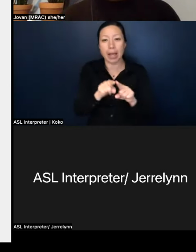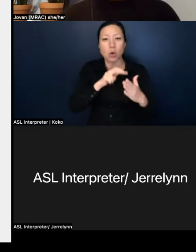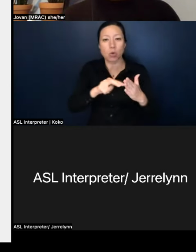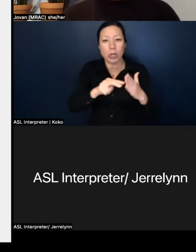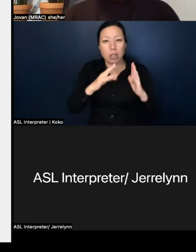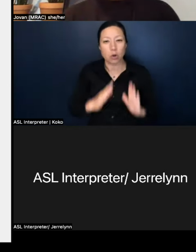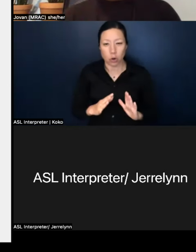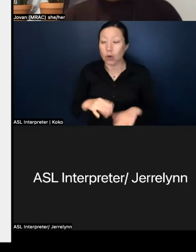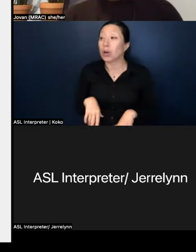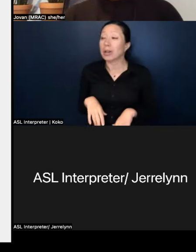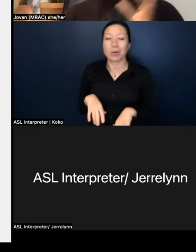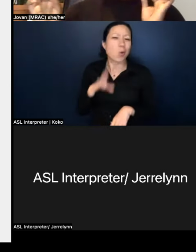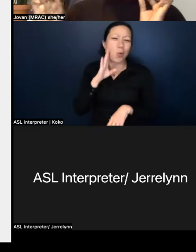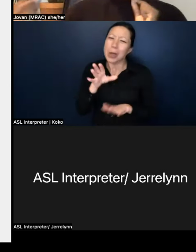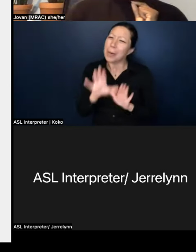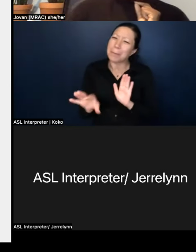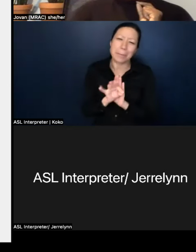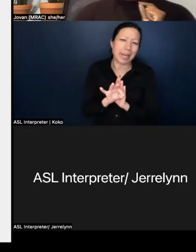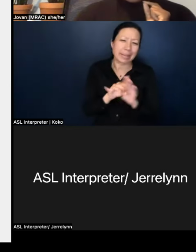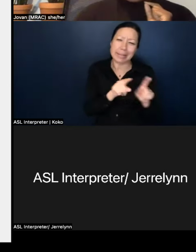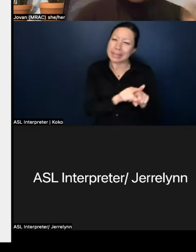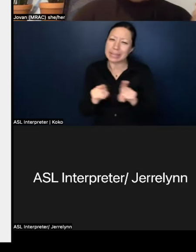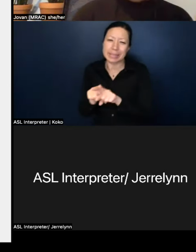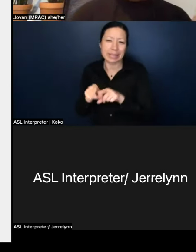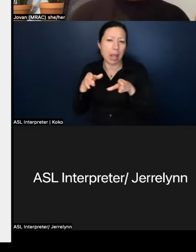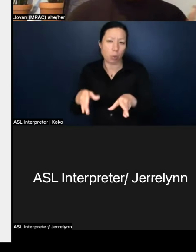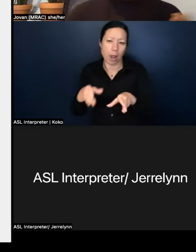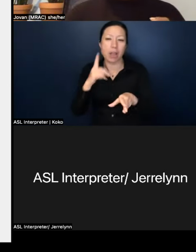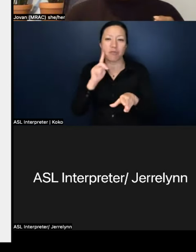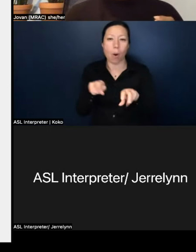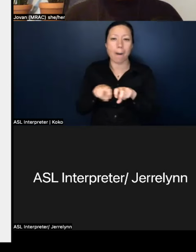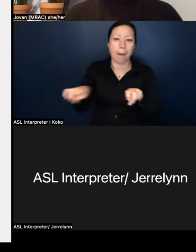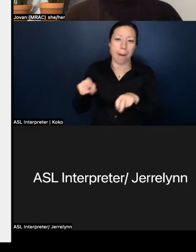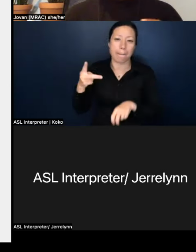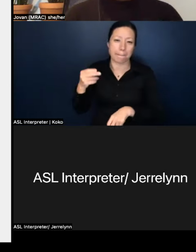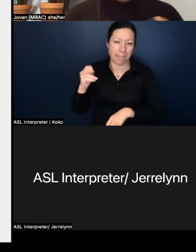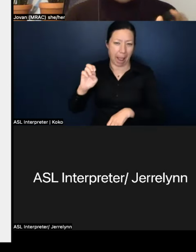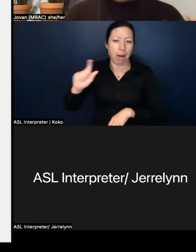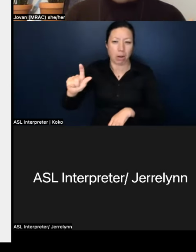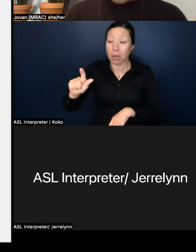So, Sam, I don't know the exact numbers, but I know we have several hundred,